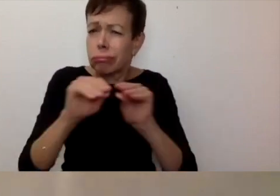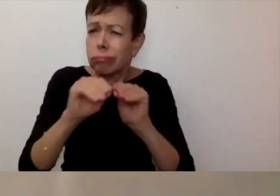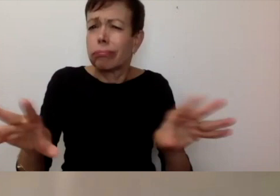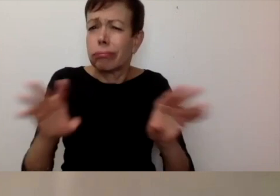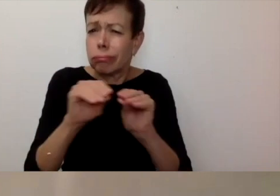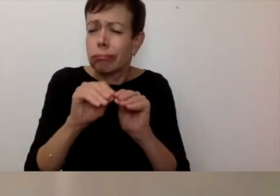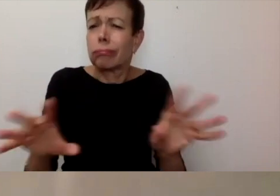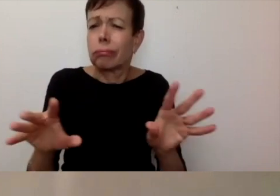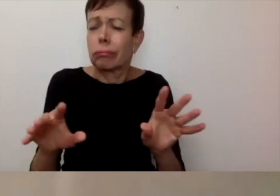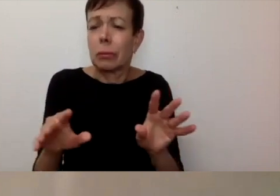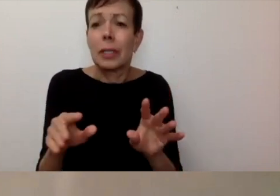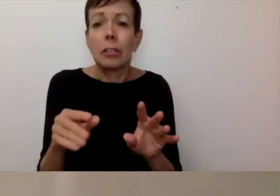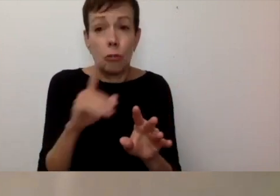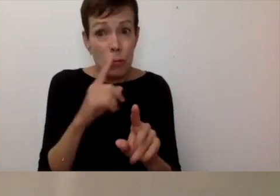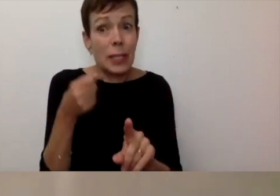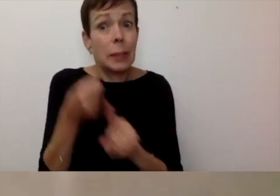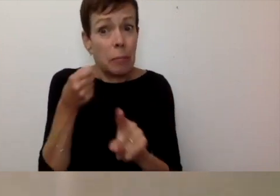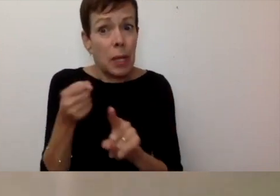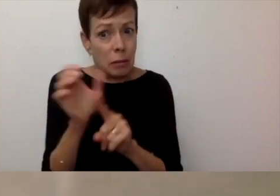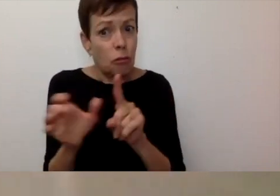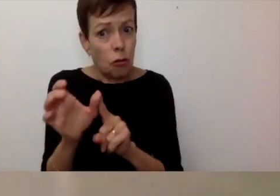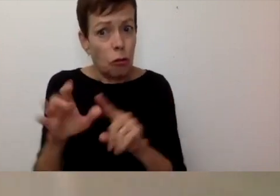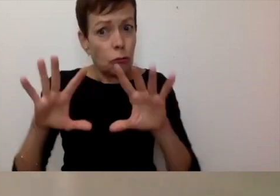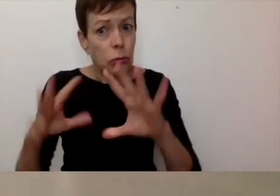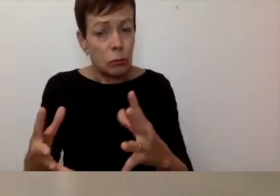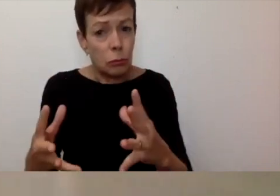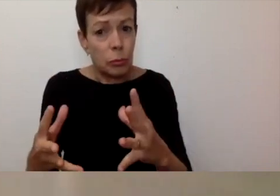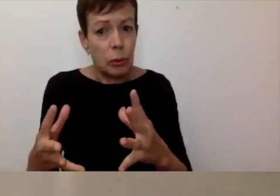the cultural sector very hard but rightfully hard on the cultural sector